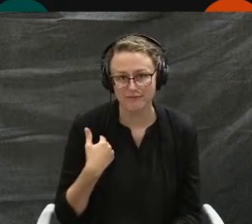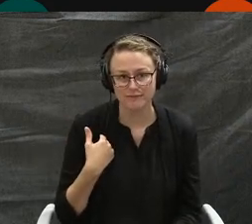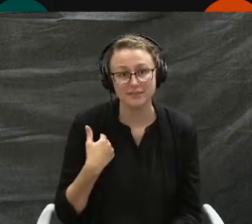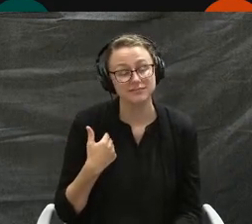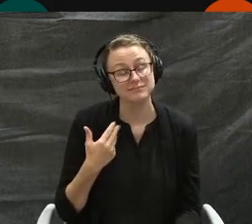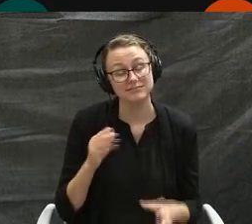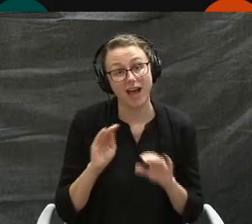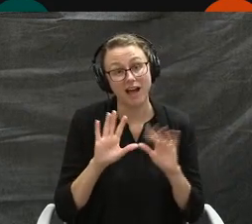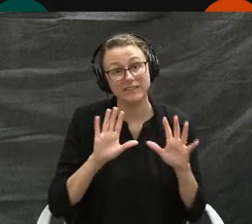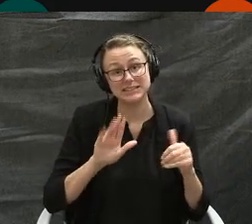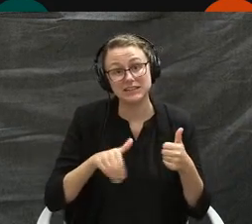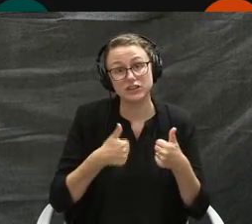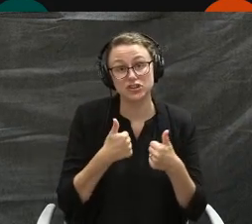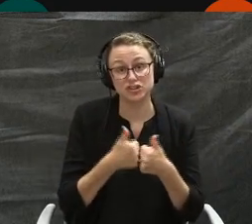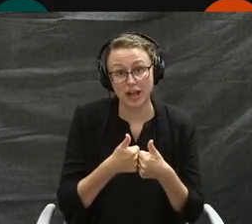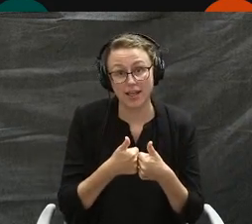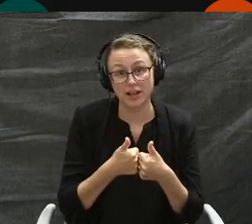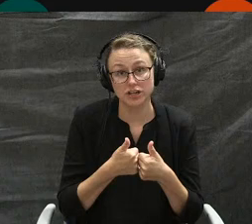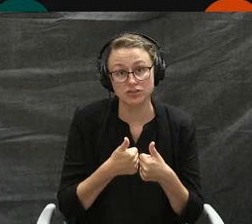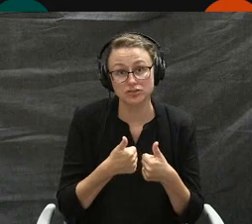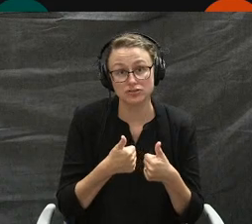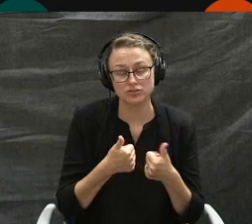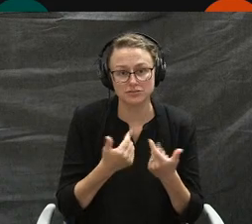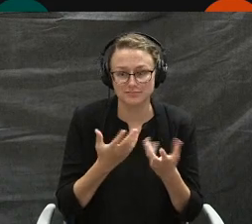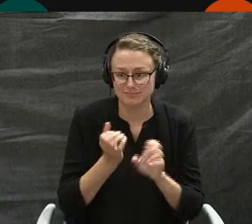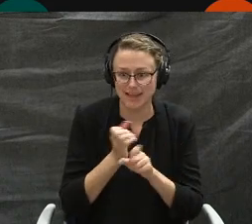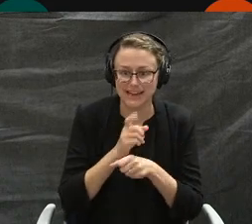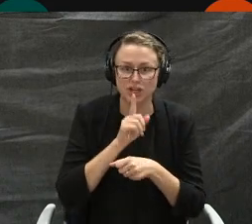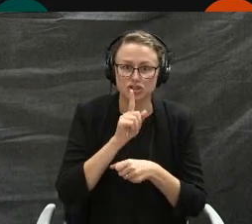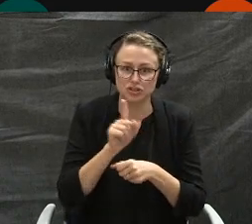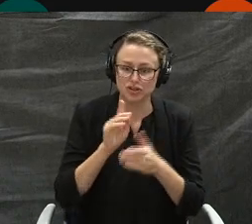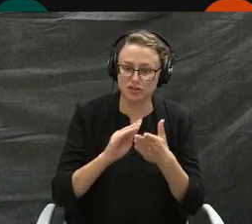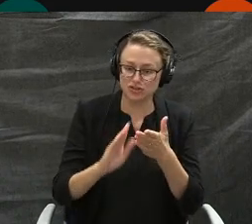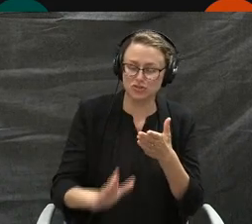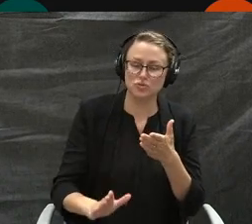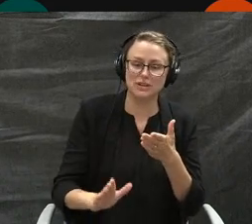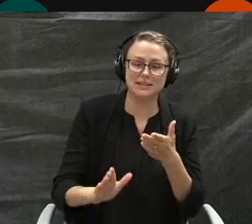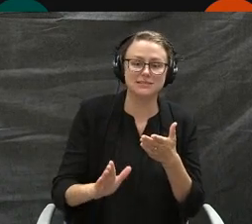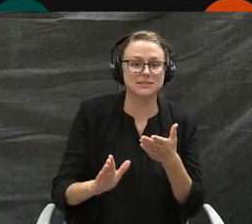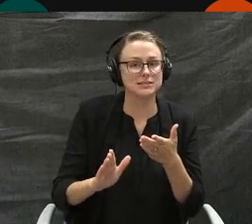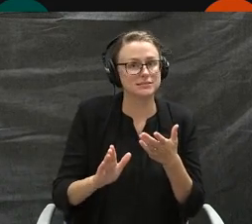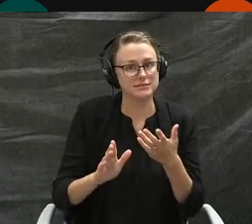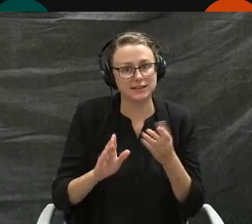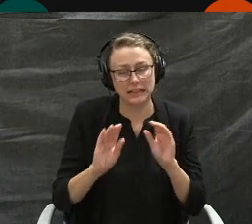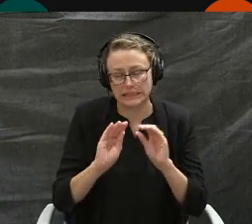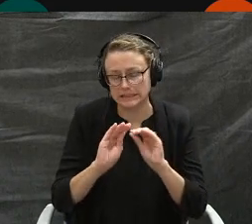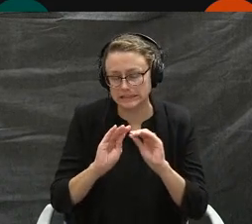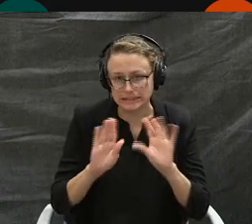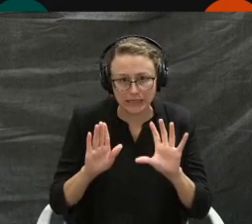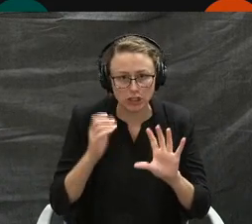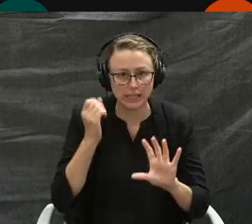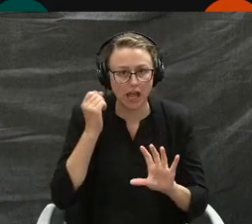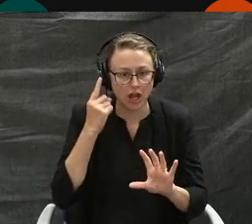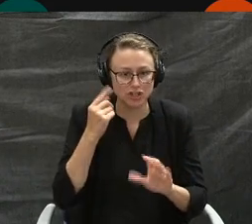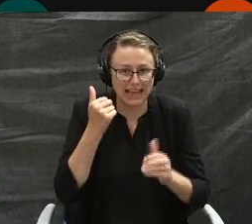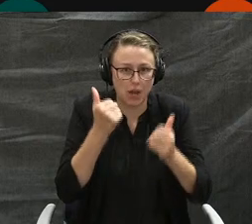challenge. It is, uhm, making sure that students very clearly understand which stays there. Gonna be attending school which